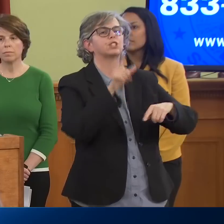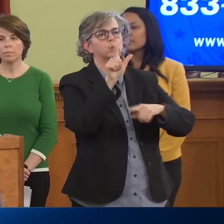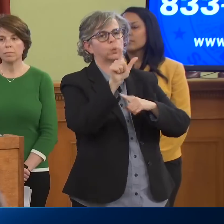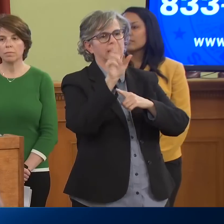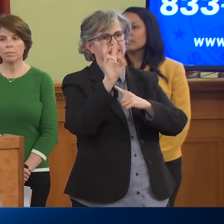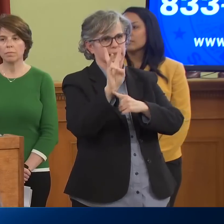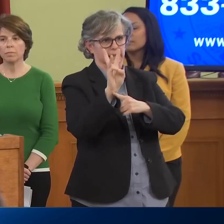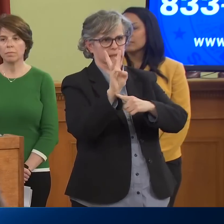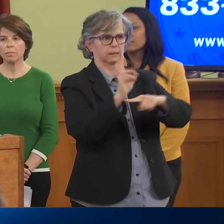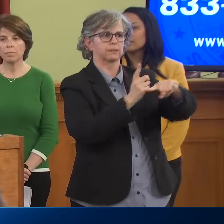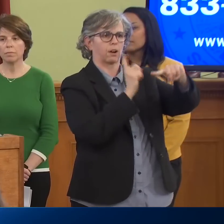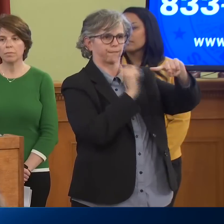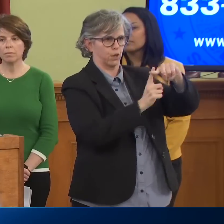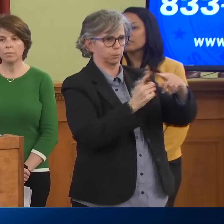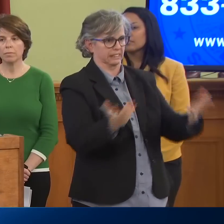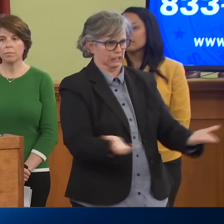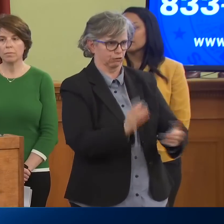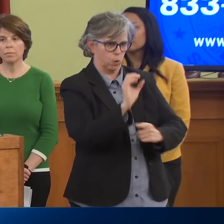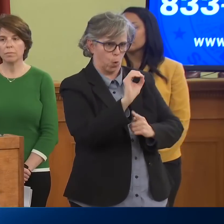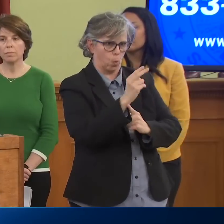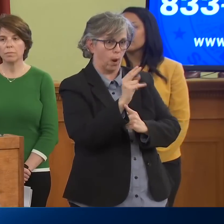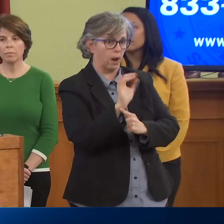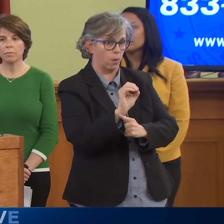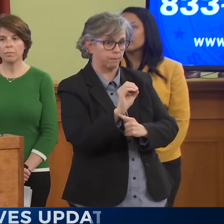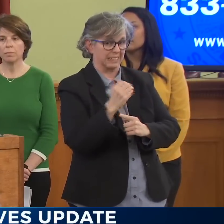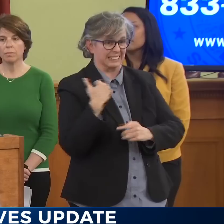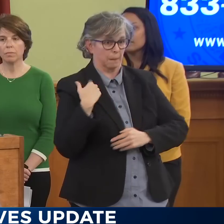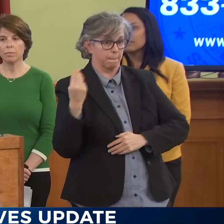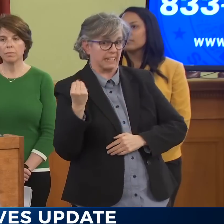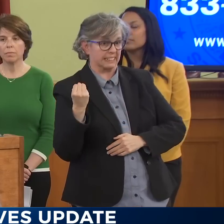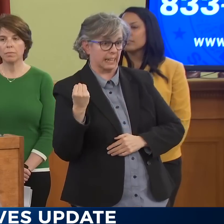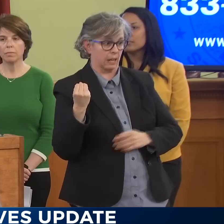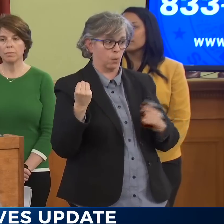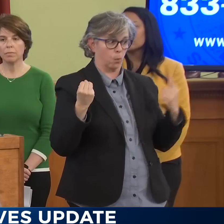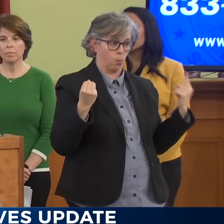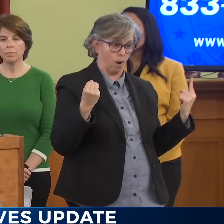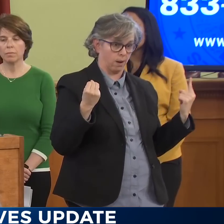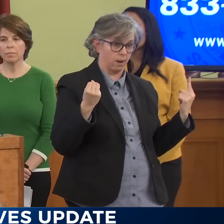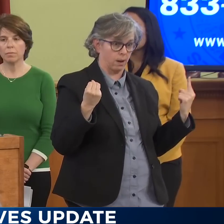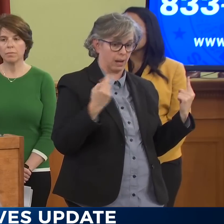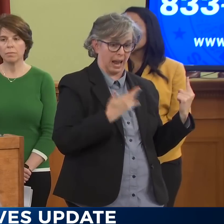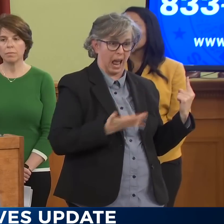WE HAVE, RIGHT NOW, AS OF THE LAST TESTING BATCH, WE HAVE 26